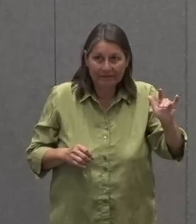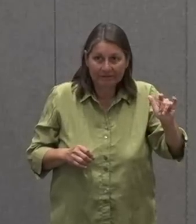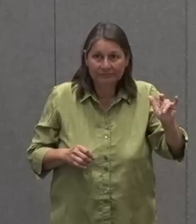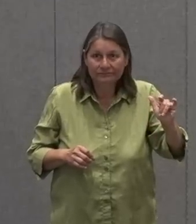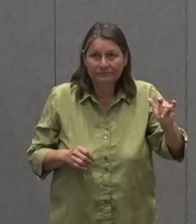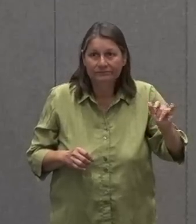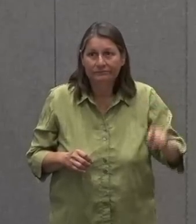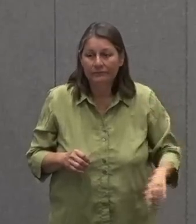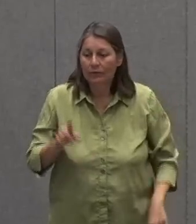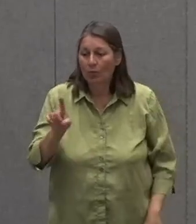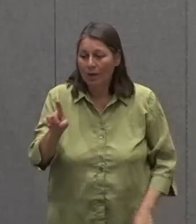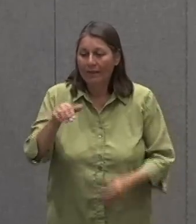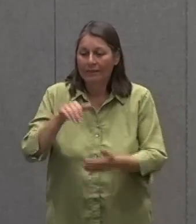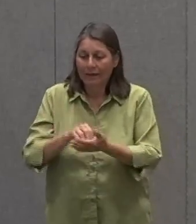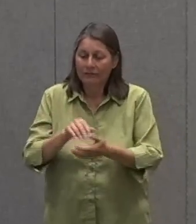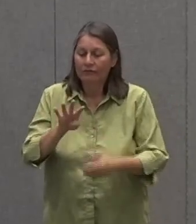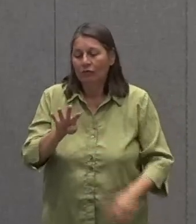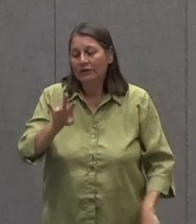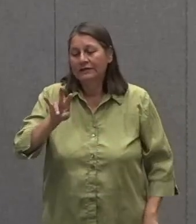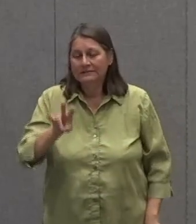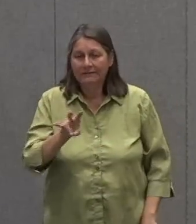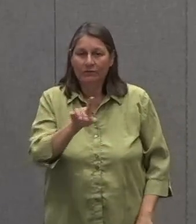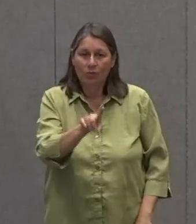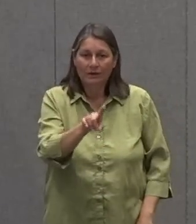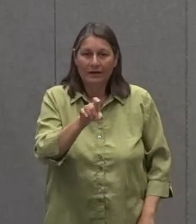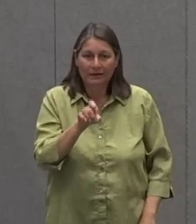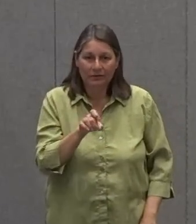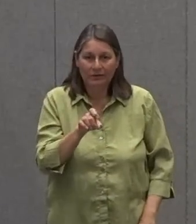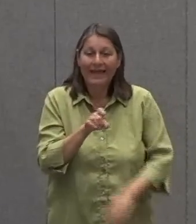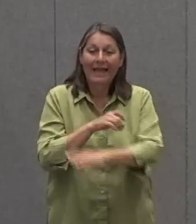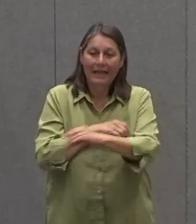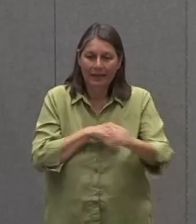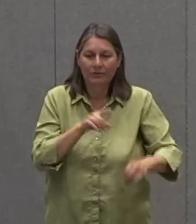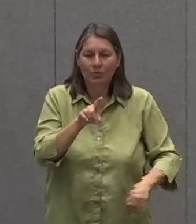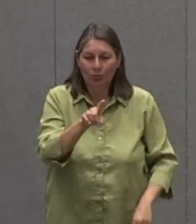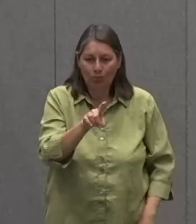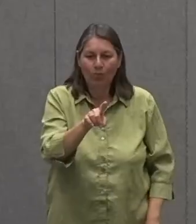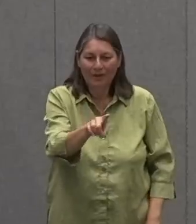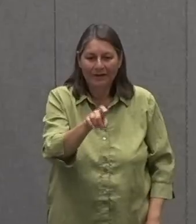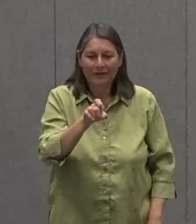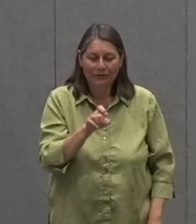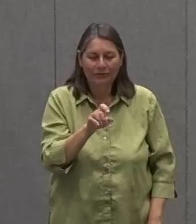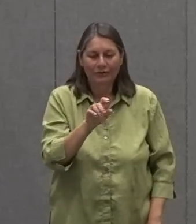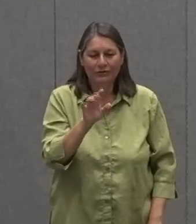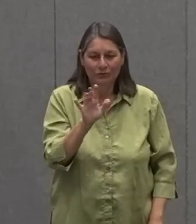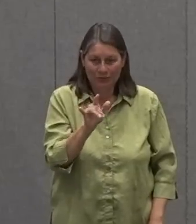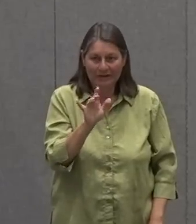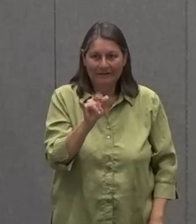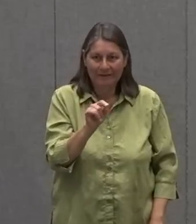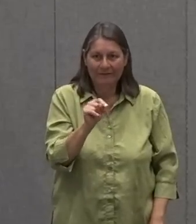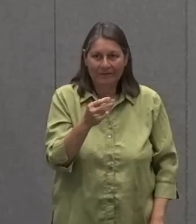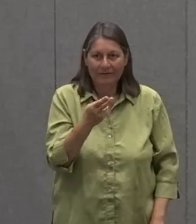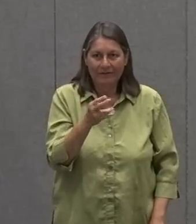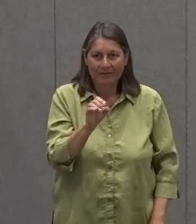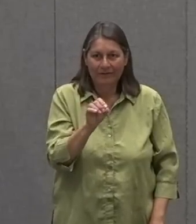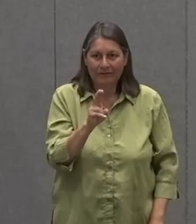1,047.125 thousandths. Wow, this is just getting to be a mouthful.